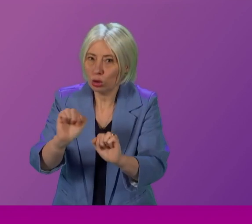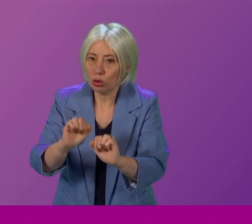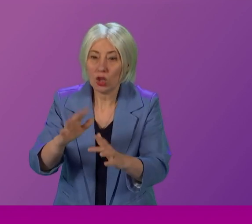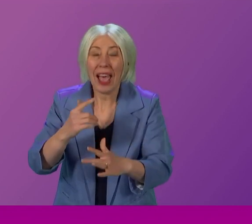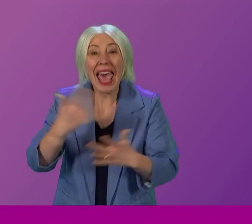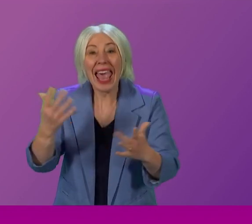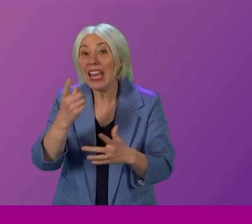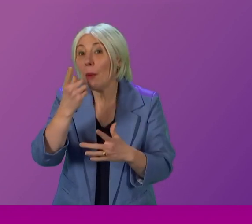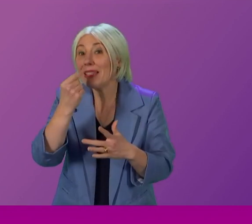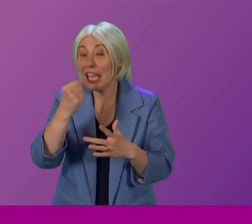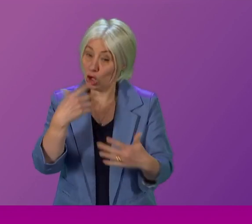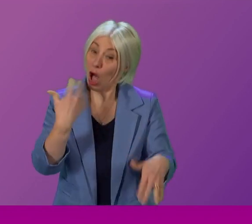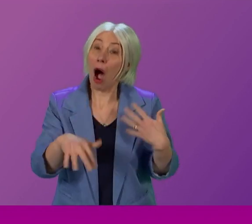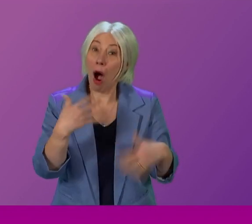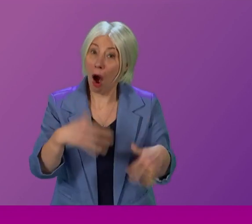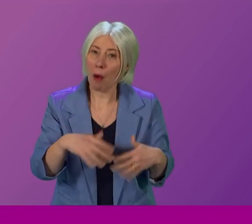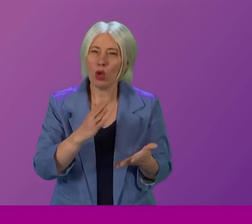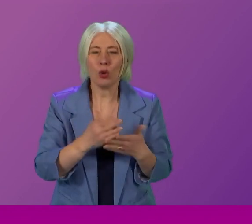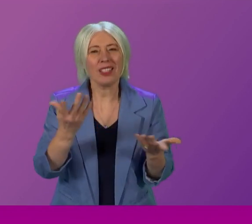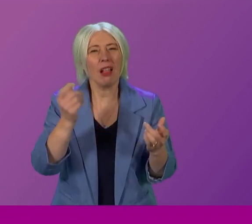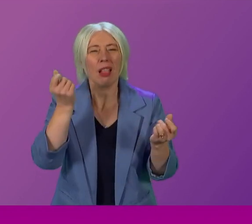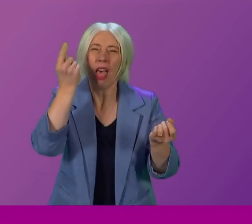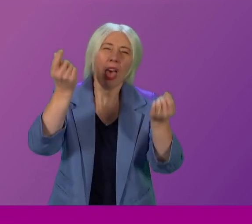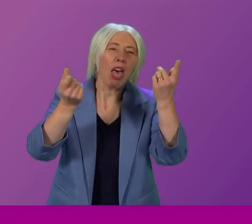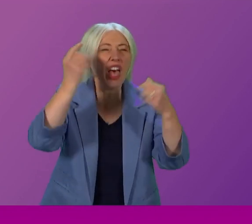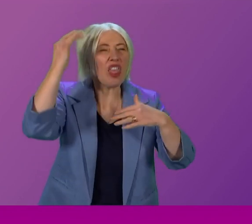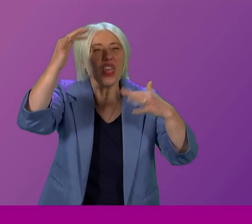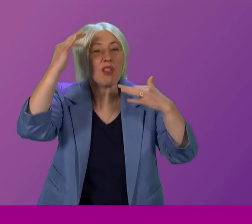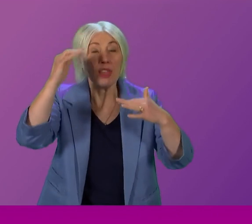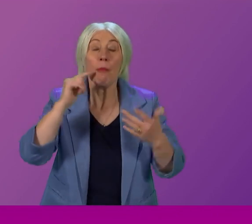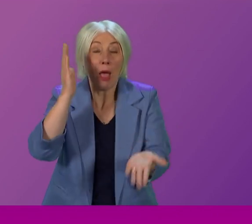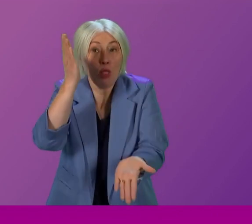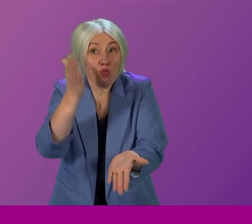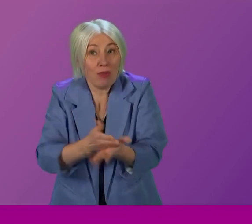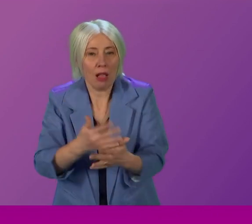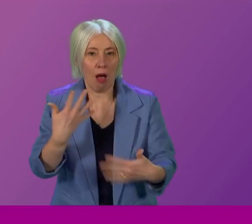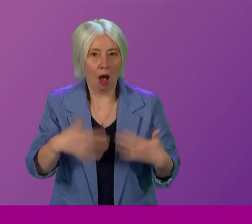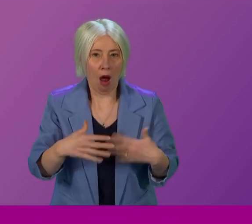harm is still hypothetical at this stage, whereas the real harms that the hospitality